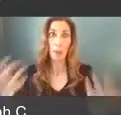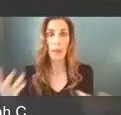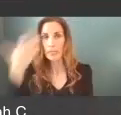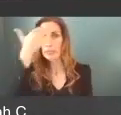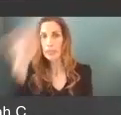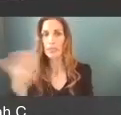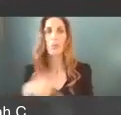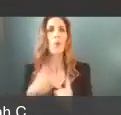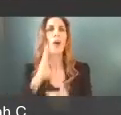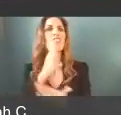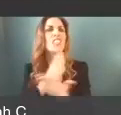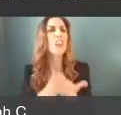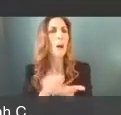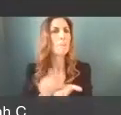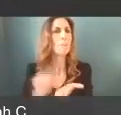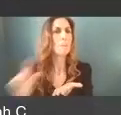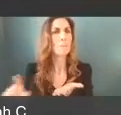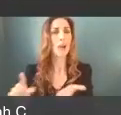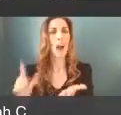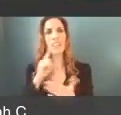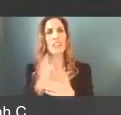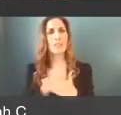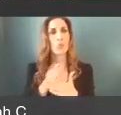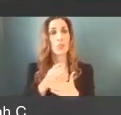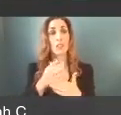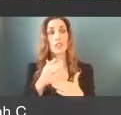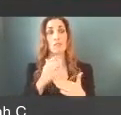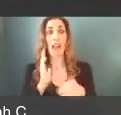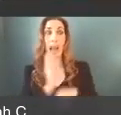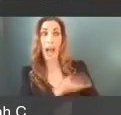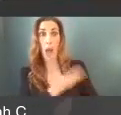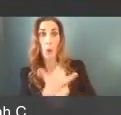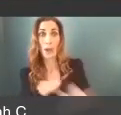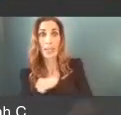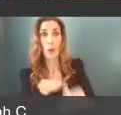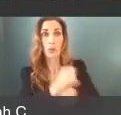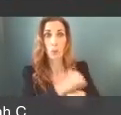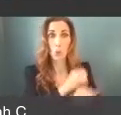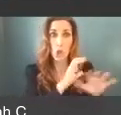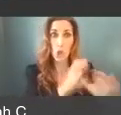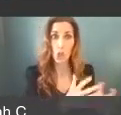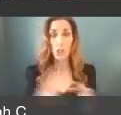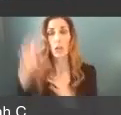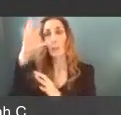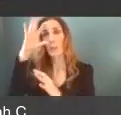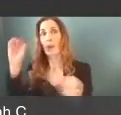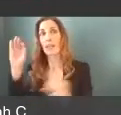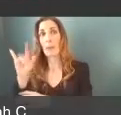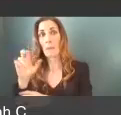So I think between this effort here at the County and President Biden's effort to supply vaccine to